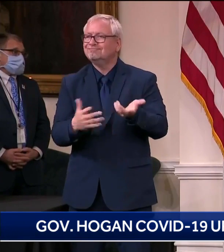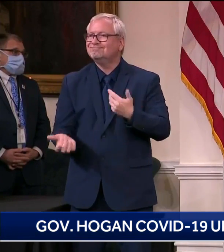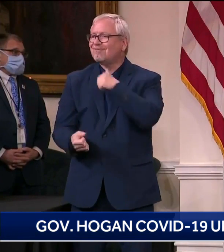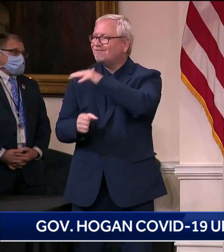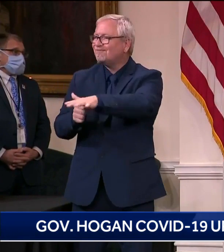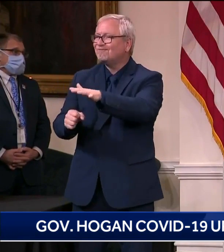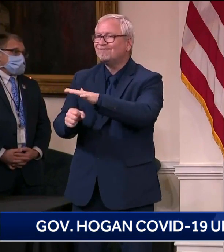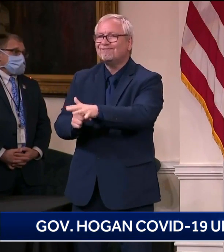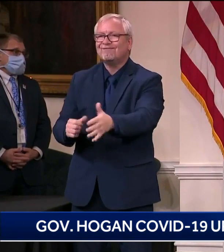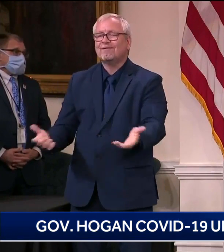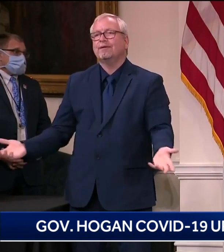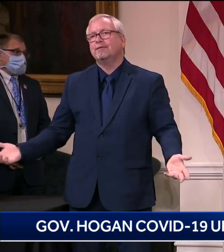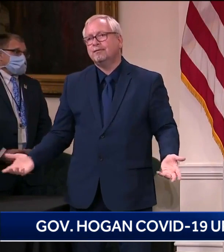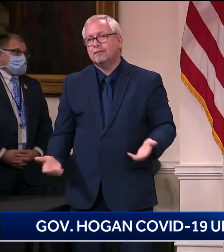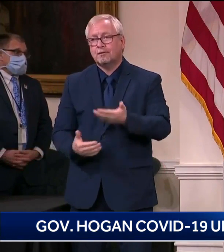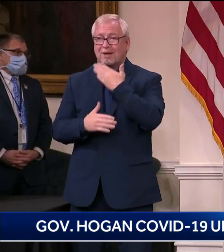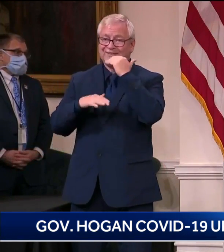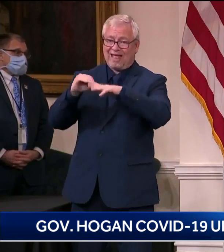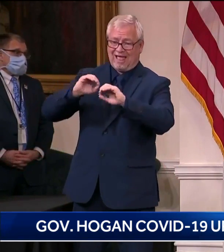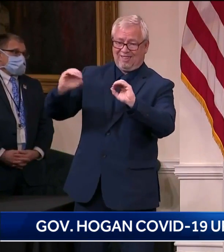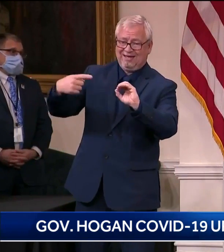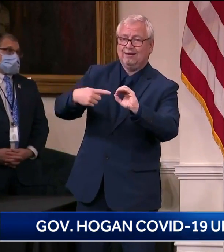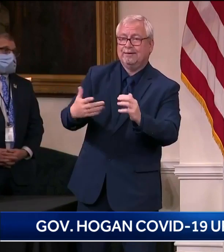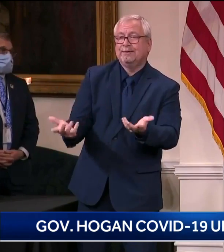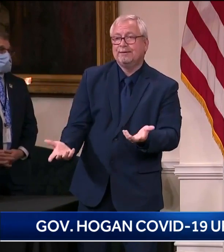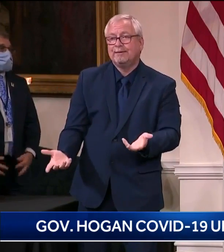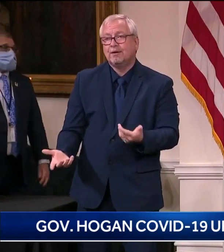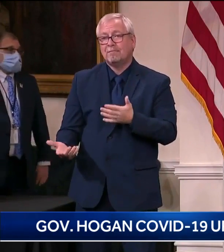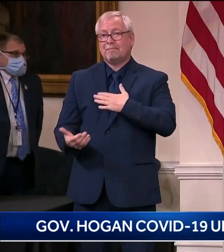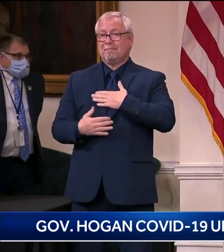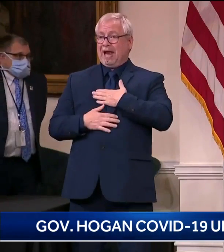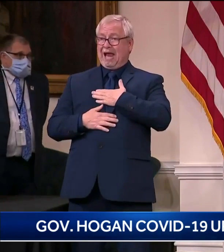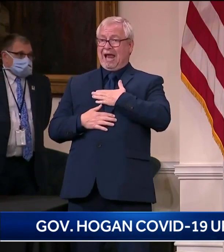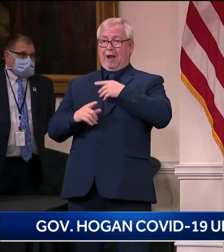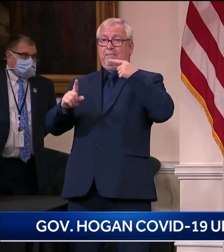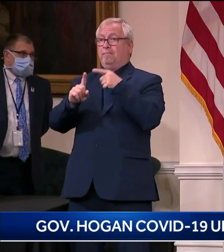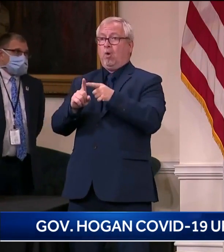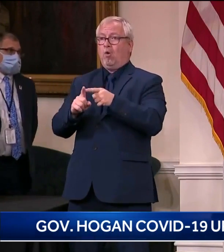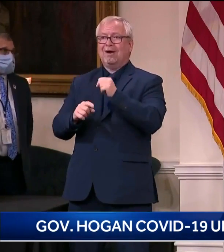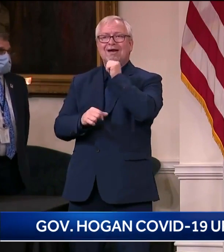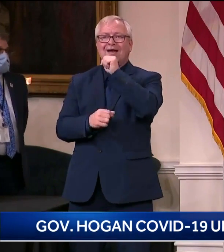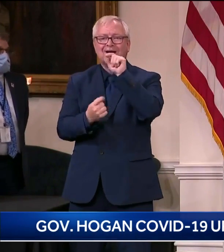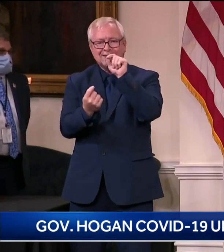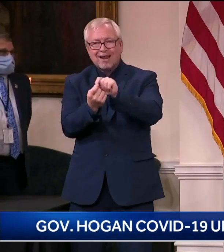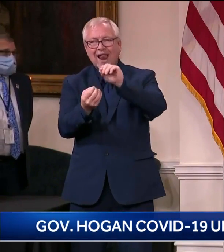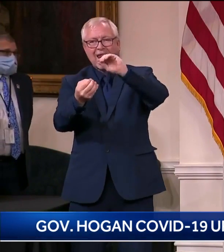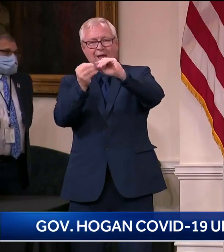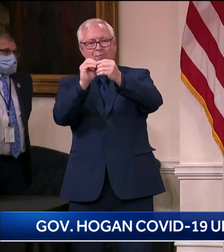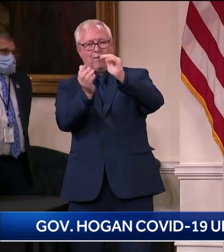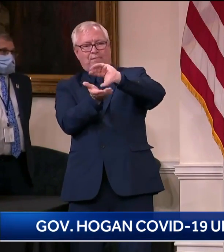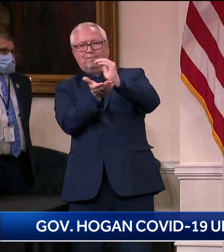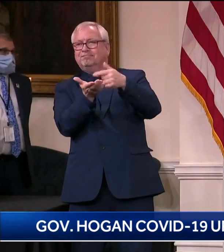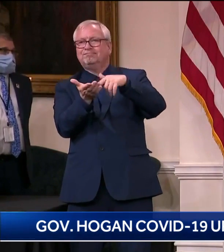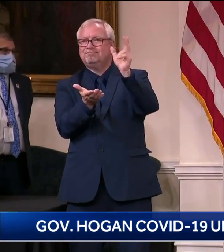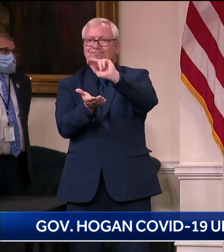SOME SENATORS ARE COMING UP WITH A MUCH SMALLER PACKAGE, WHICH IS NOT ENOUGH, BUT IT WOULD BE BETTER THAN NOTHING.